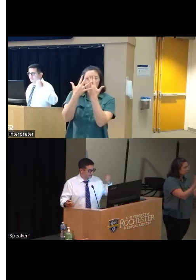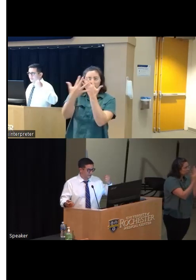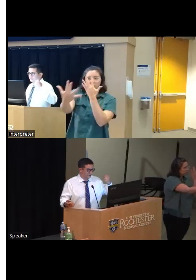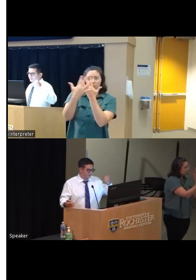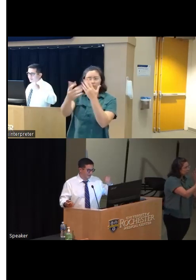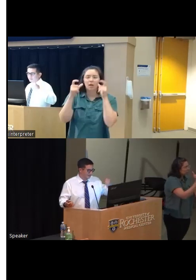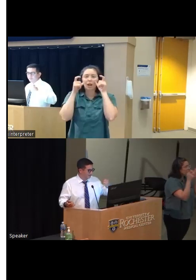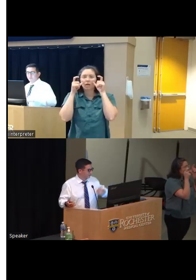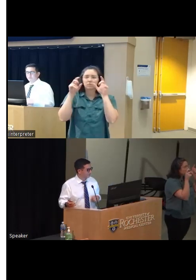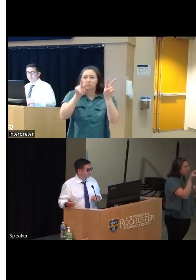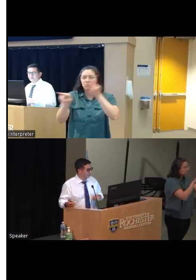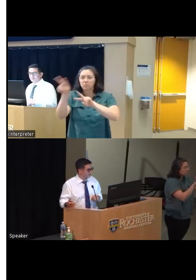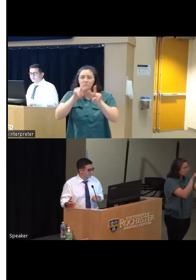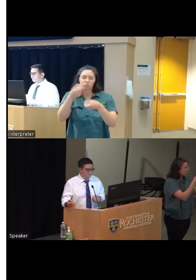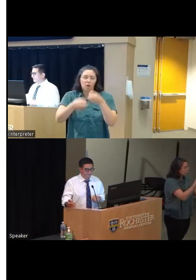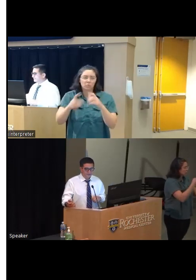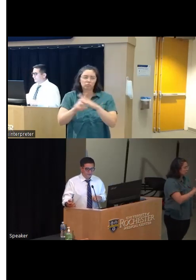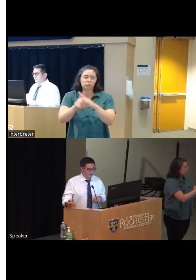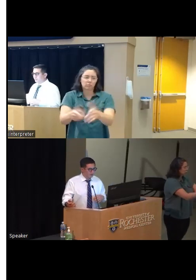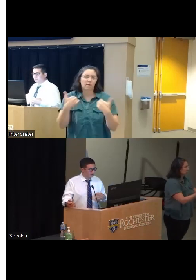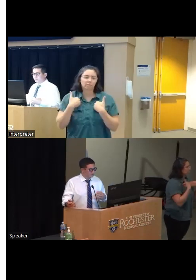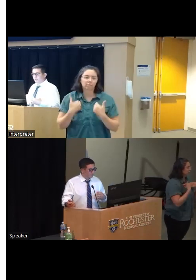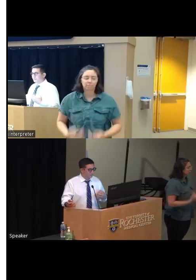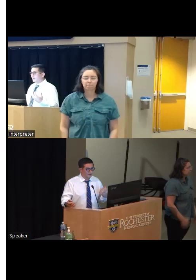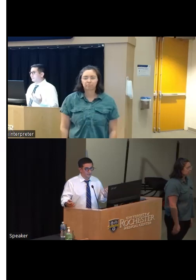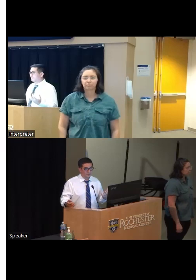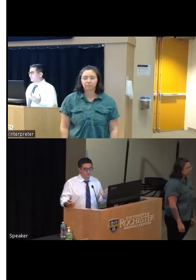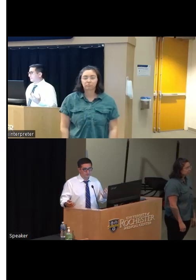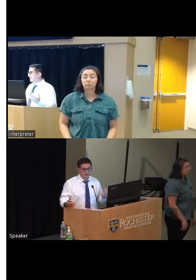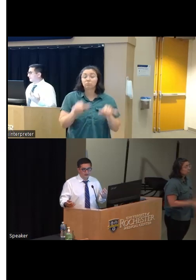the lens that is making it difficult for you to see same thing goes for being able to determine